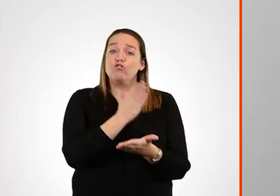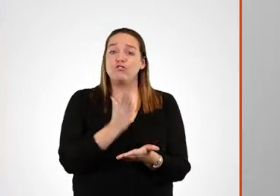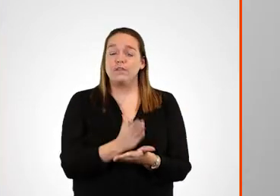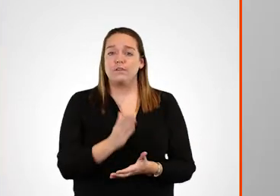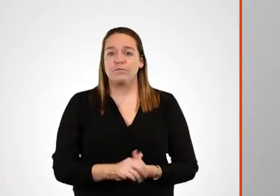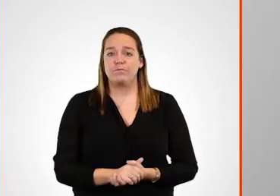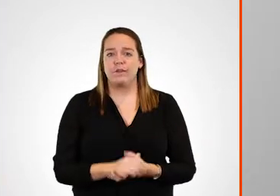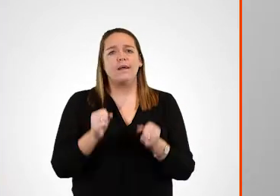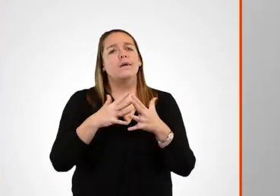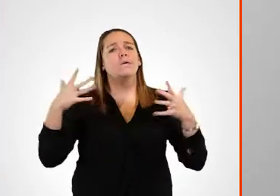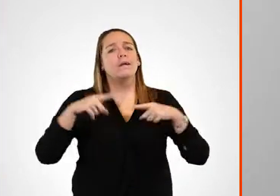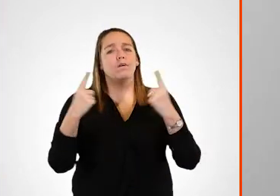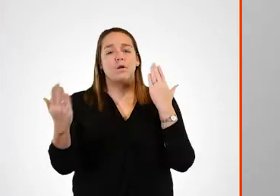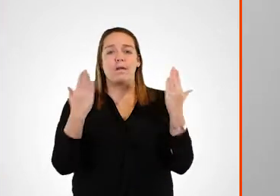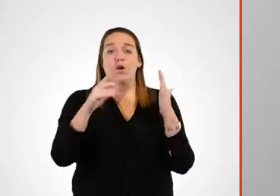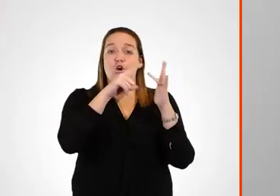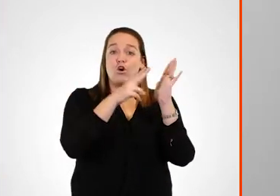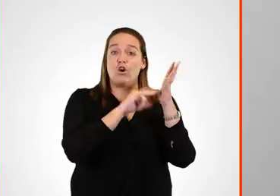So there's a big difference in consonant production among